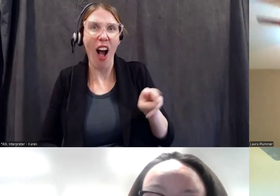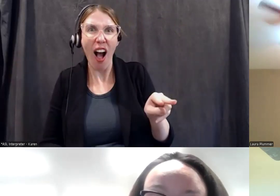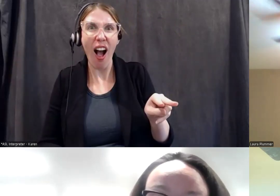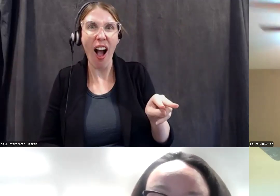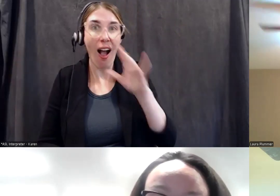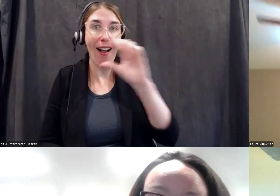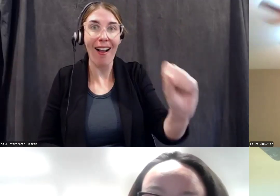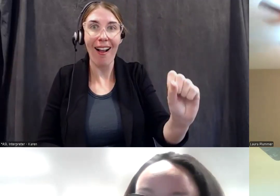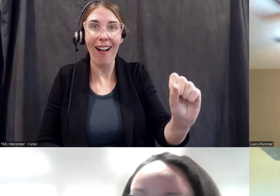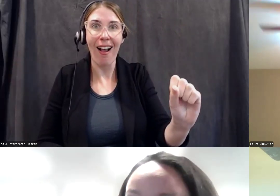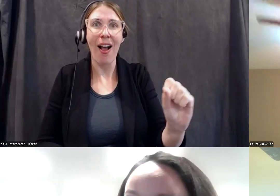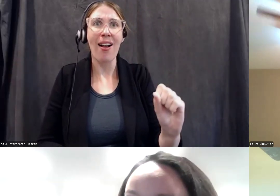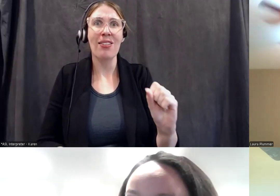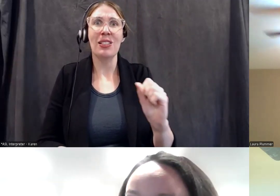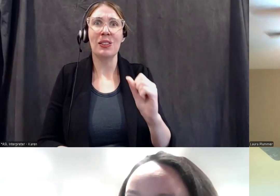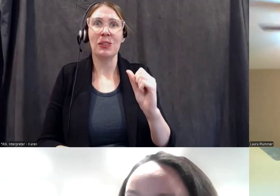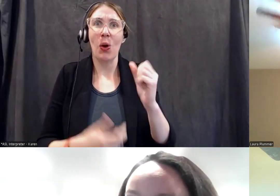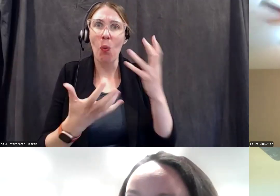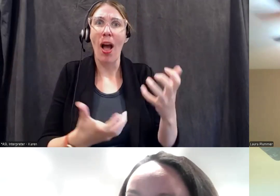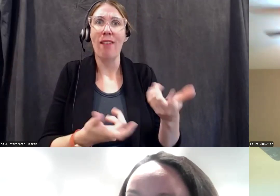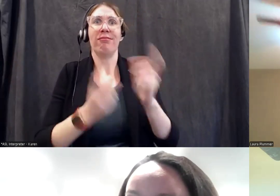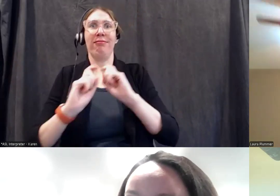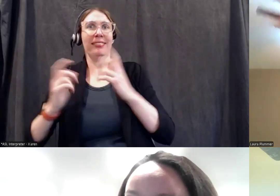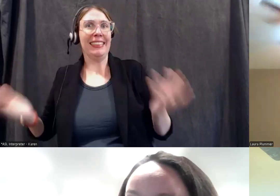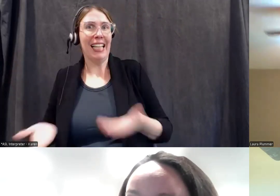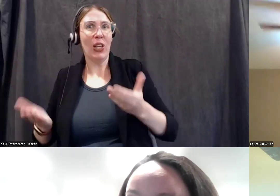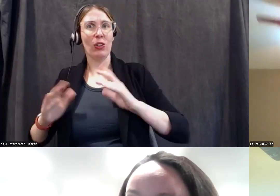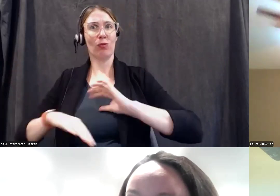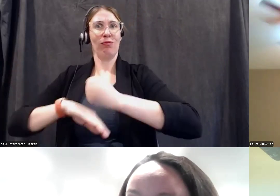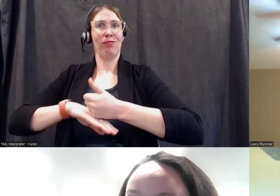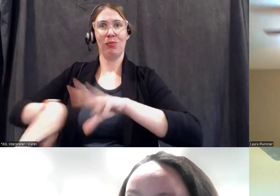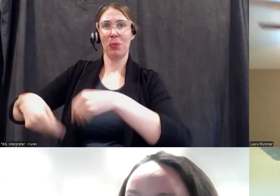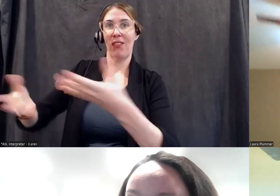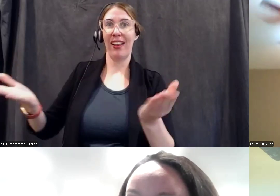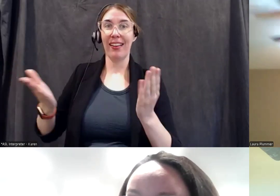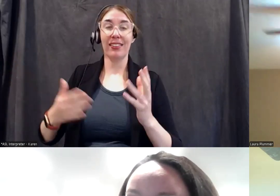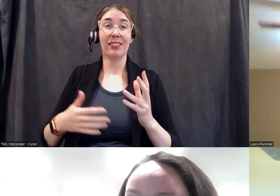could just open up another recreation opportunity. So I'm seeing tons of row sources piling in here.